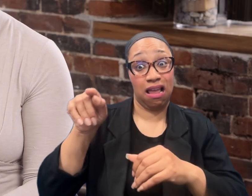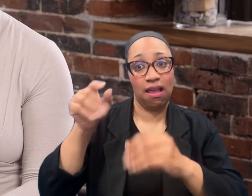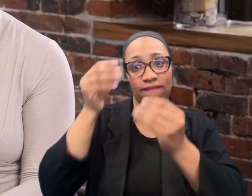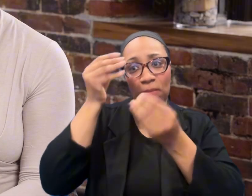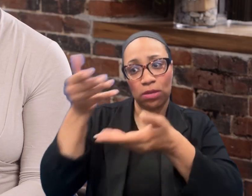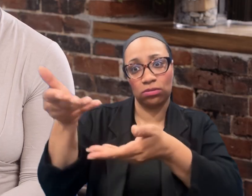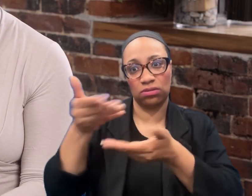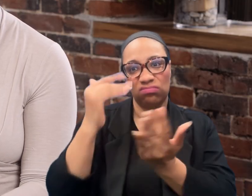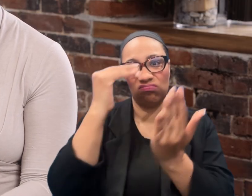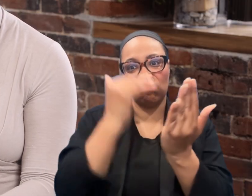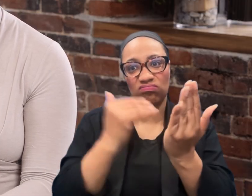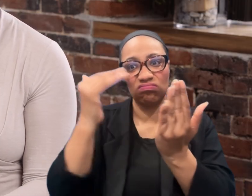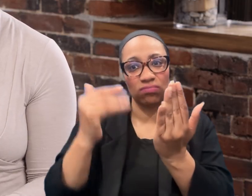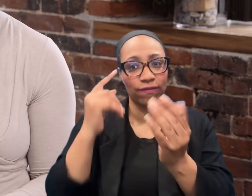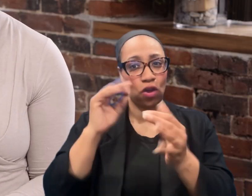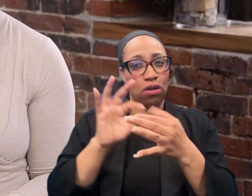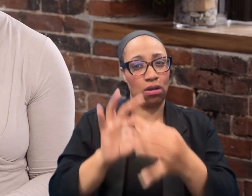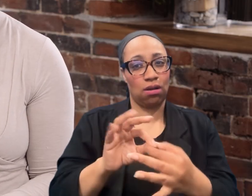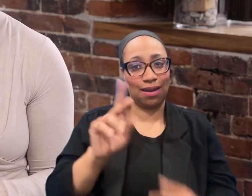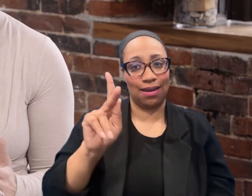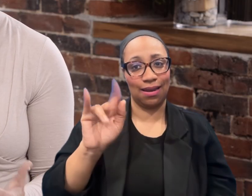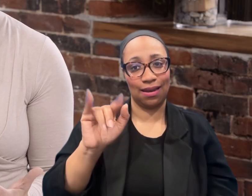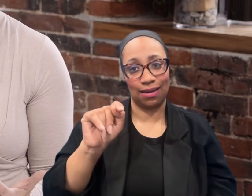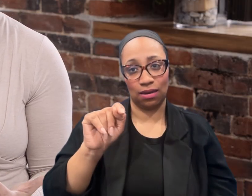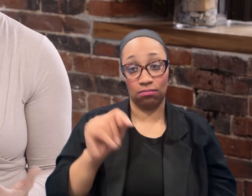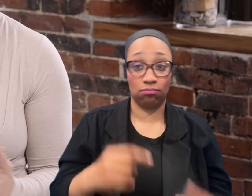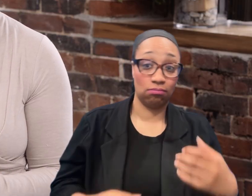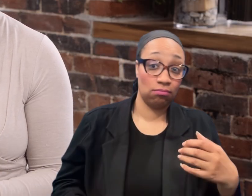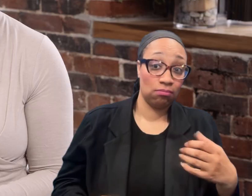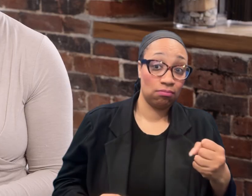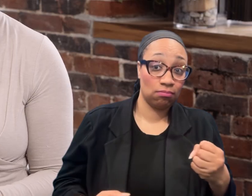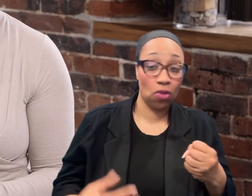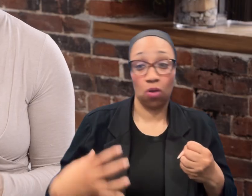after every pumping session. So, if you pump three times a day, you're washing it three times a day.